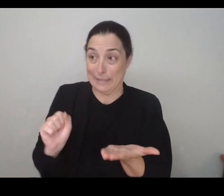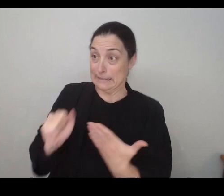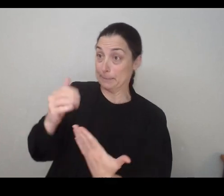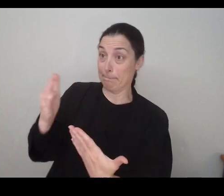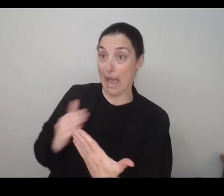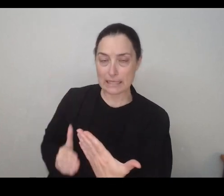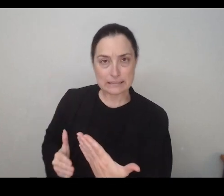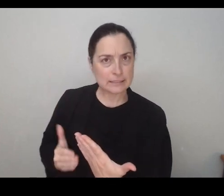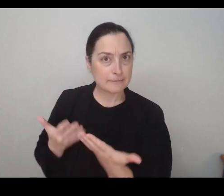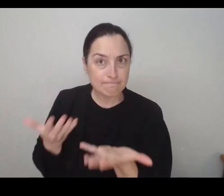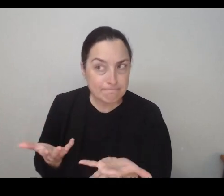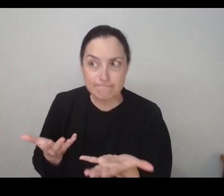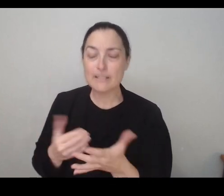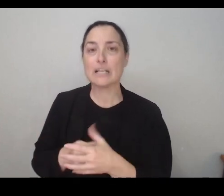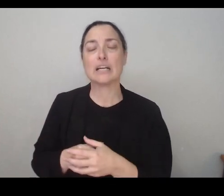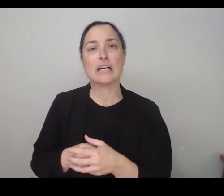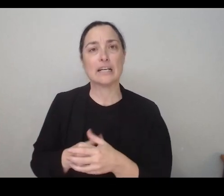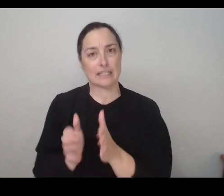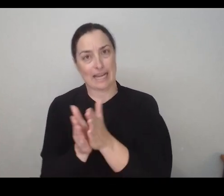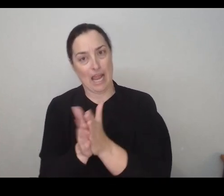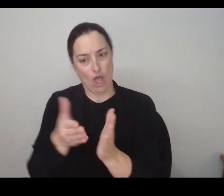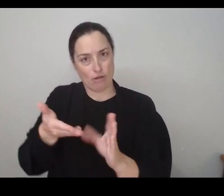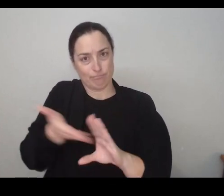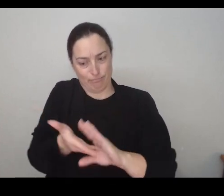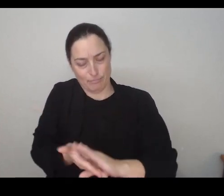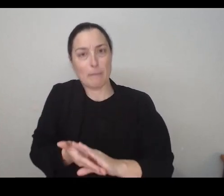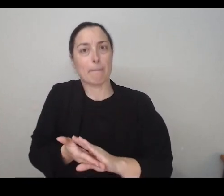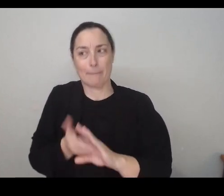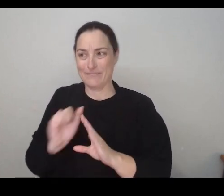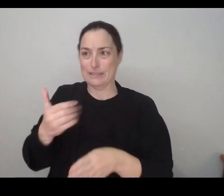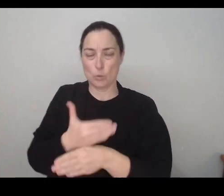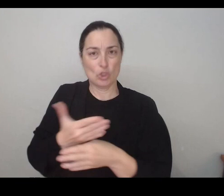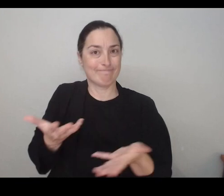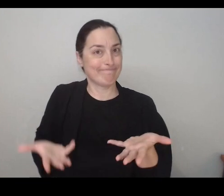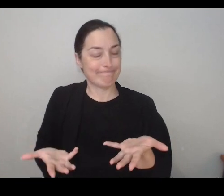and the catalogue is quite unstable, I would say. So there's a lot of discussion about it,